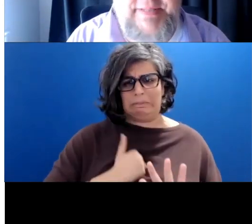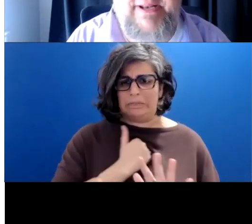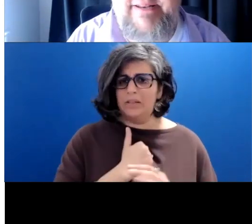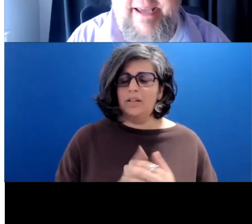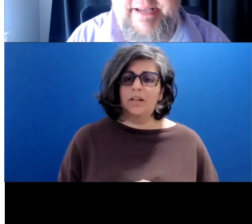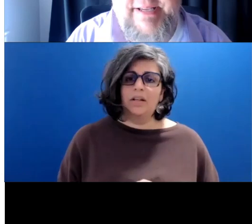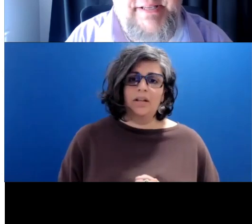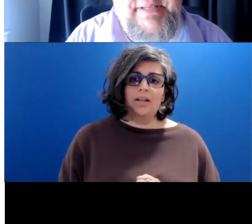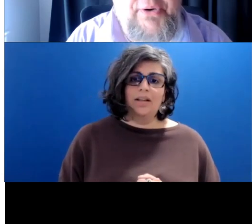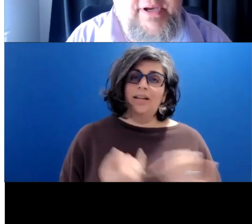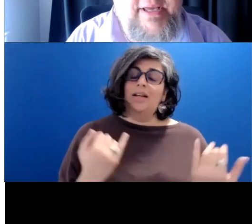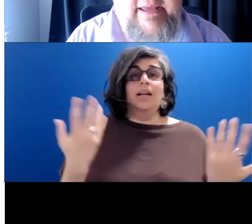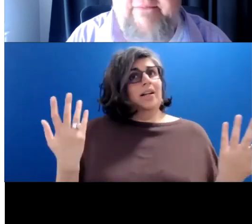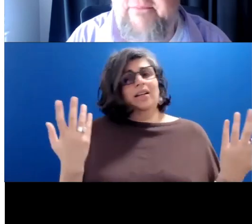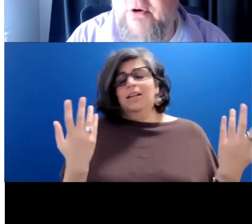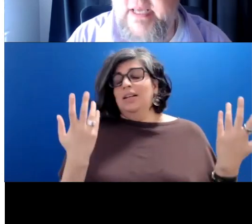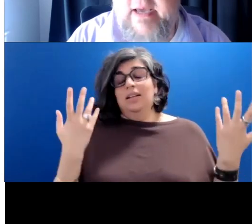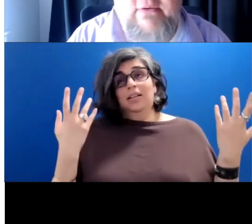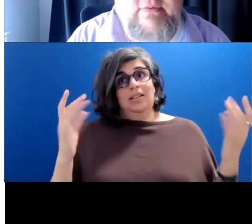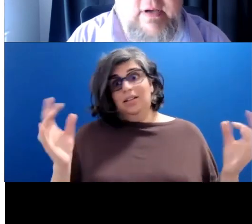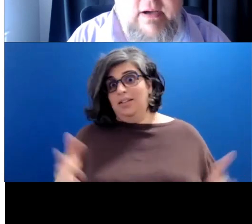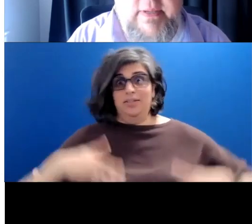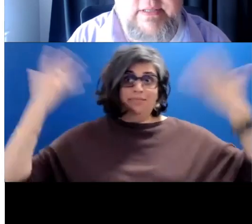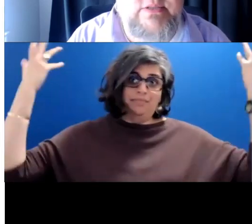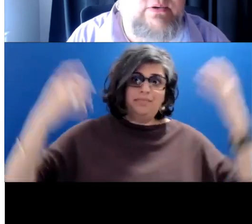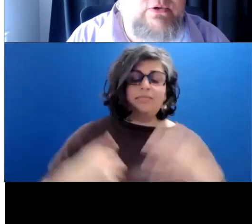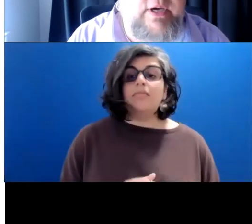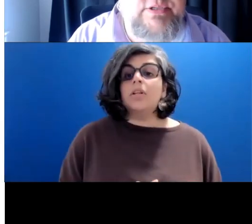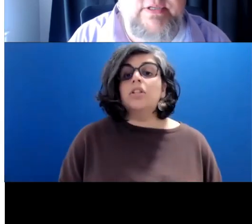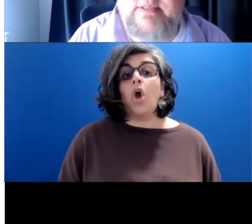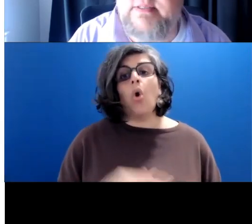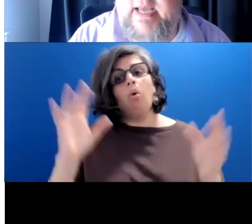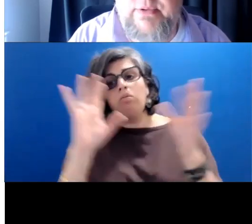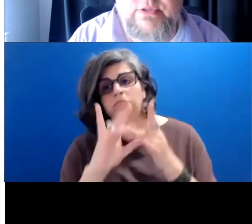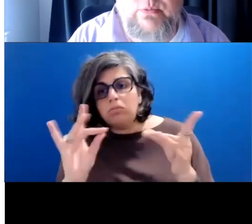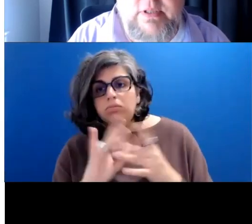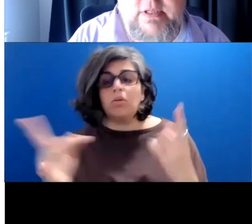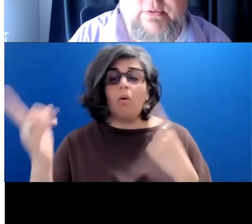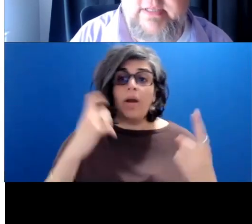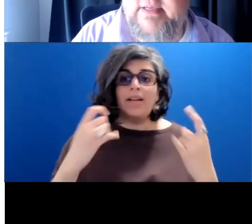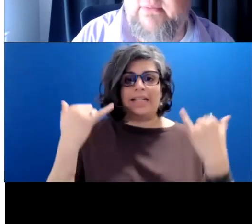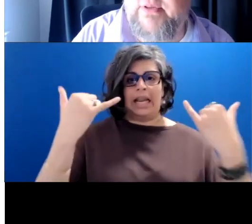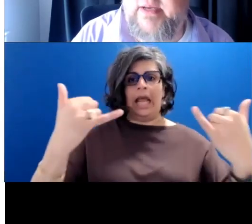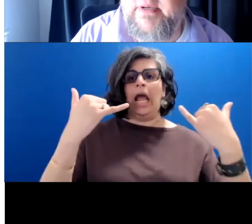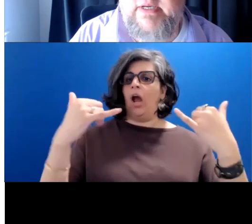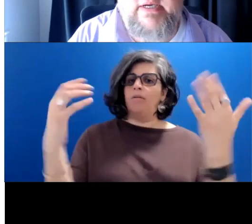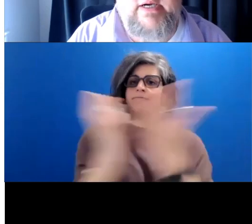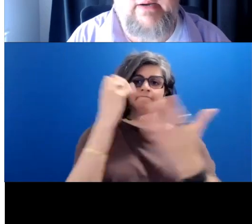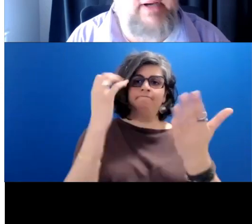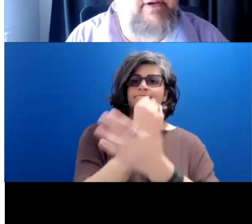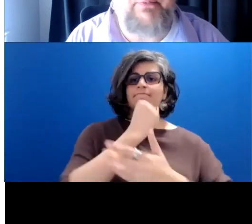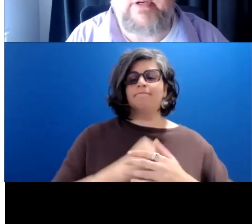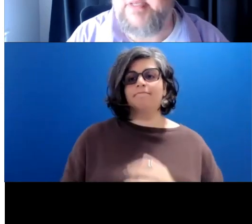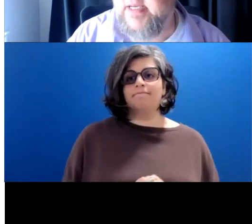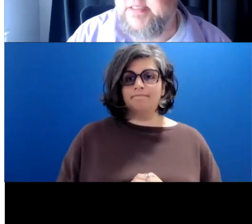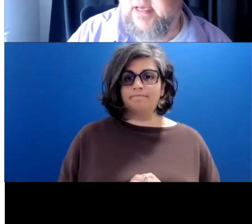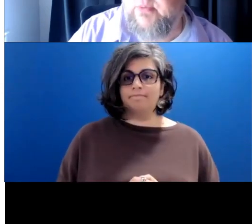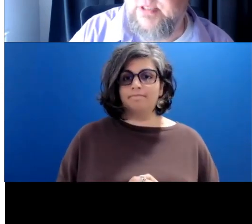It's been a day. So if folks have comments or questions, now is a really great time for them. I'm gonna put up the next slide,